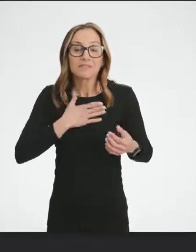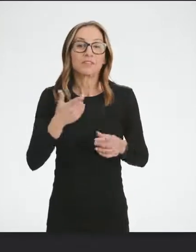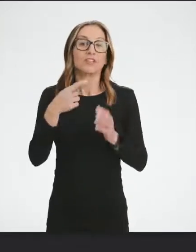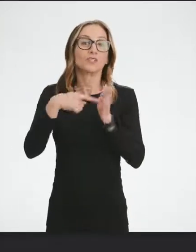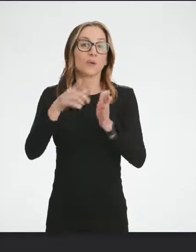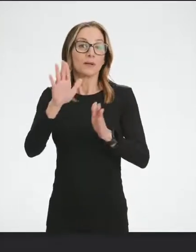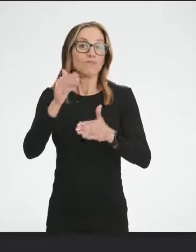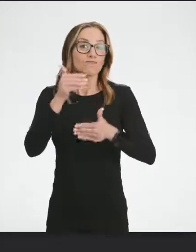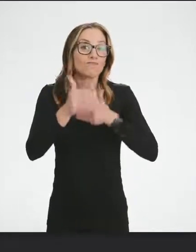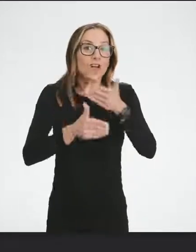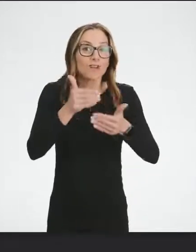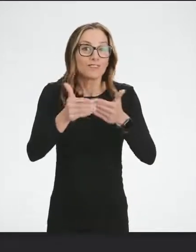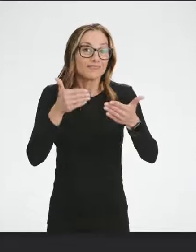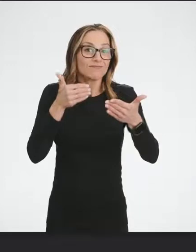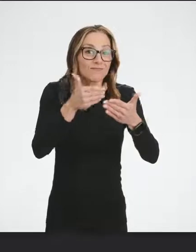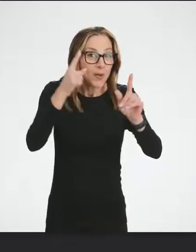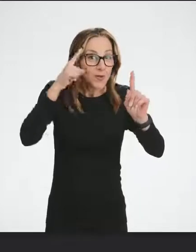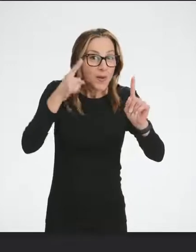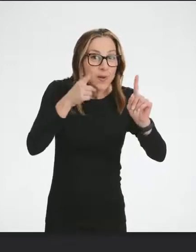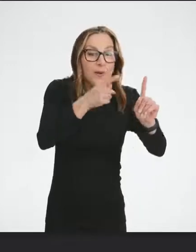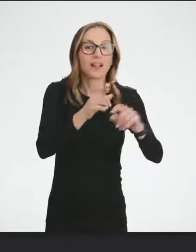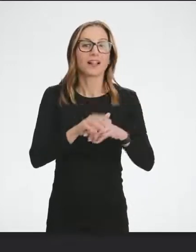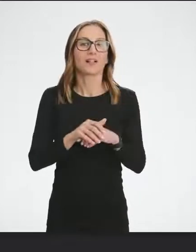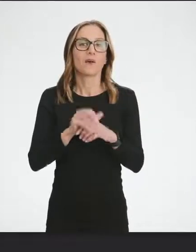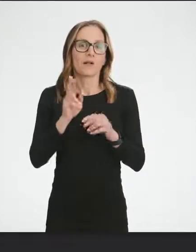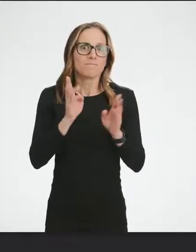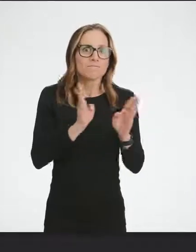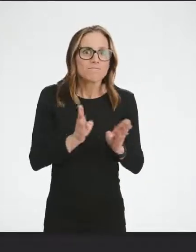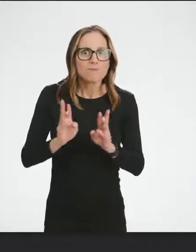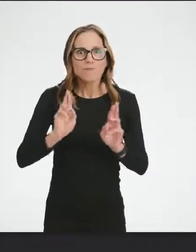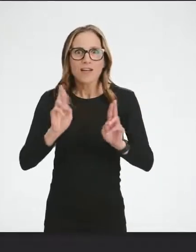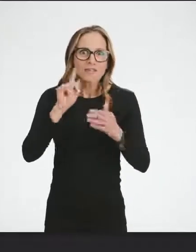personal goals, and preparing them for what's to come.